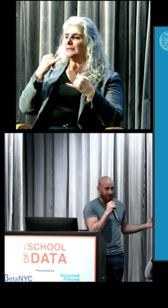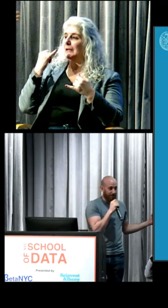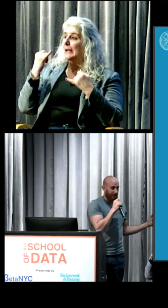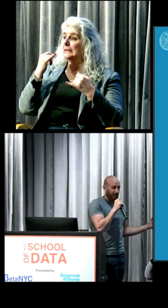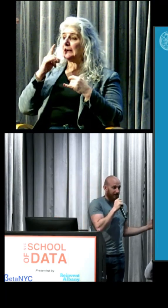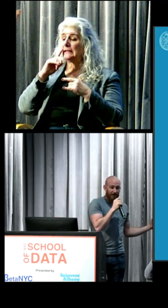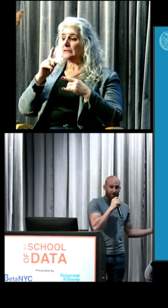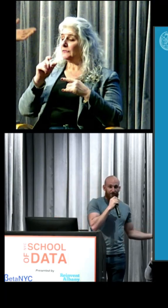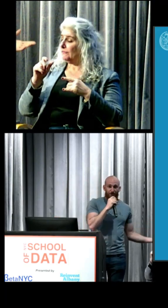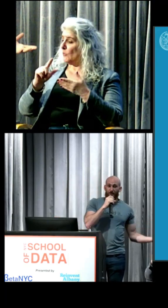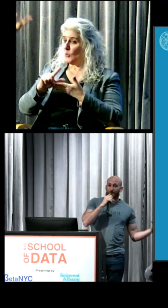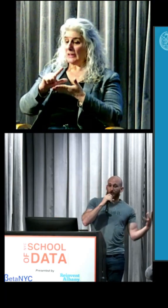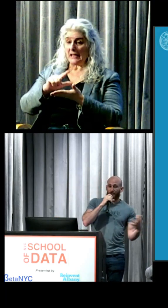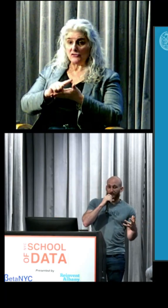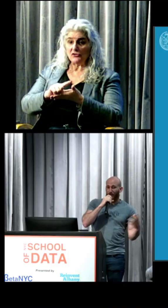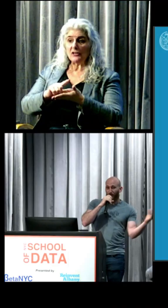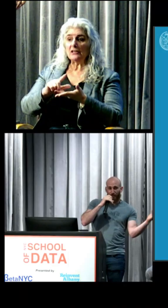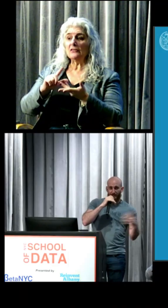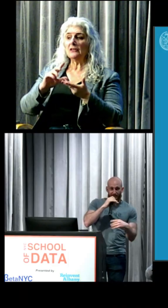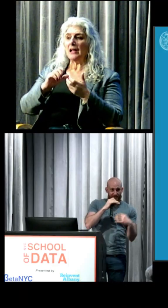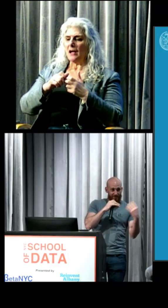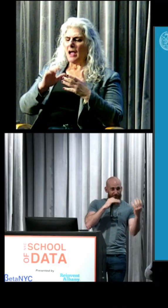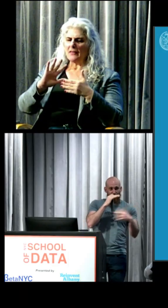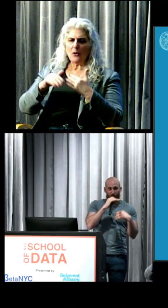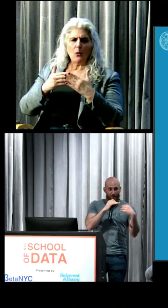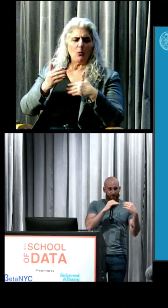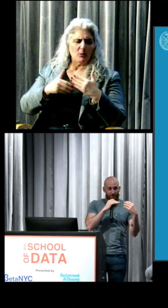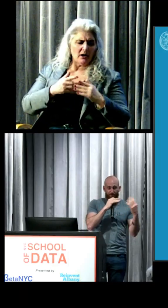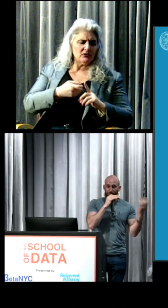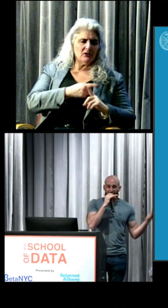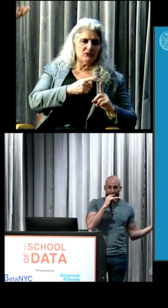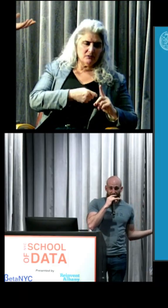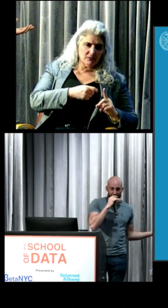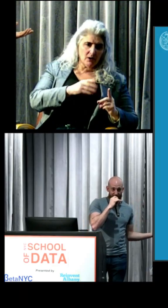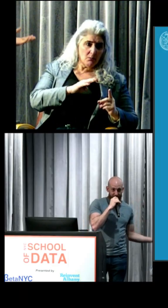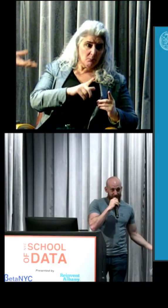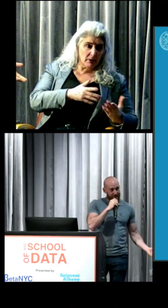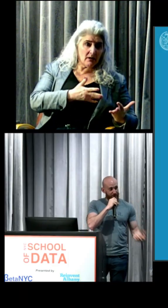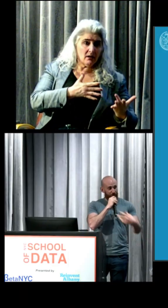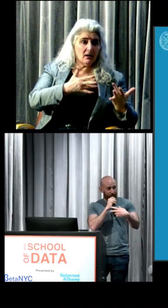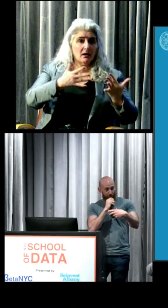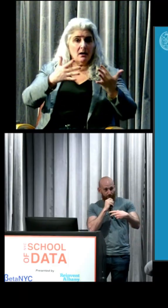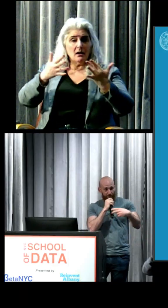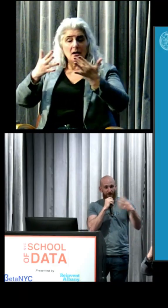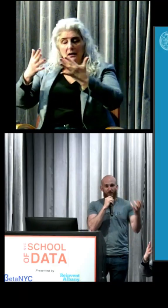So our work here, again, wasn't about trying to get to specific figures for, you know, really